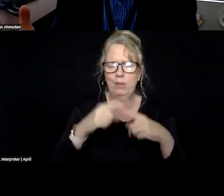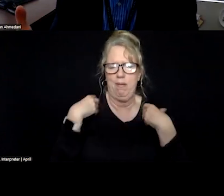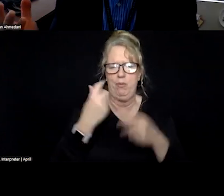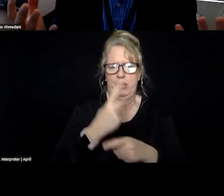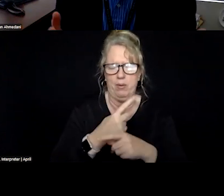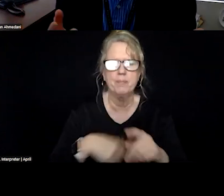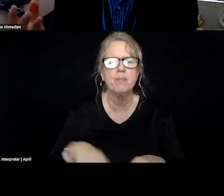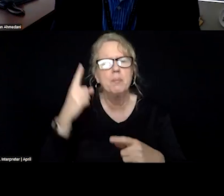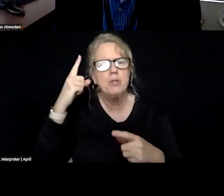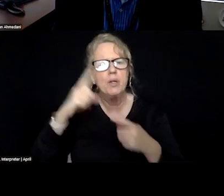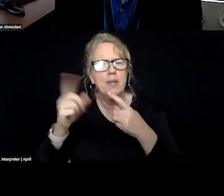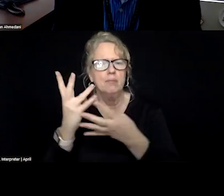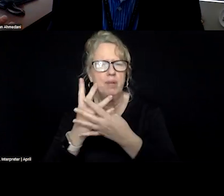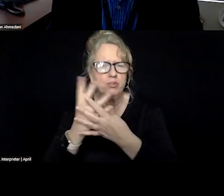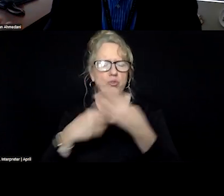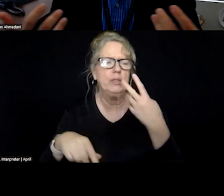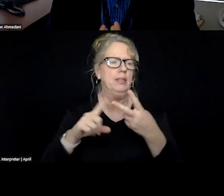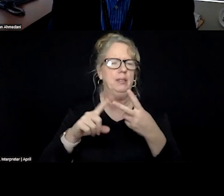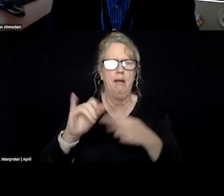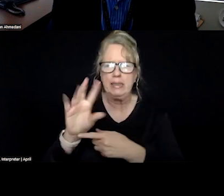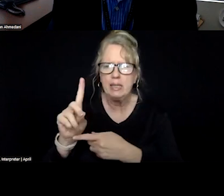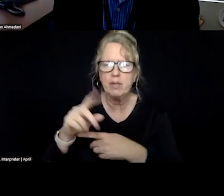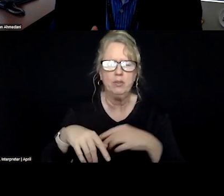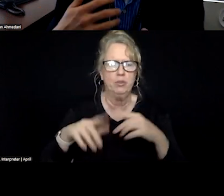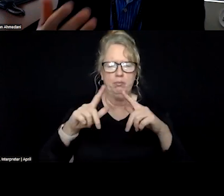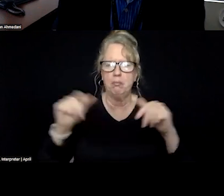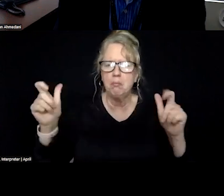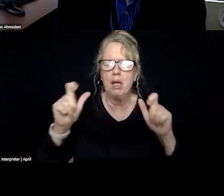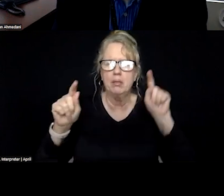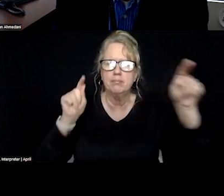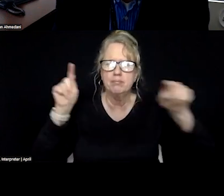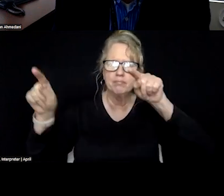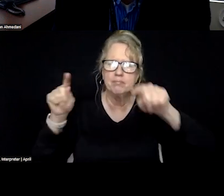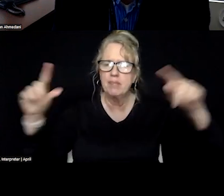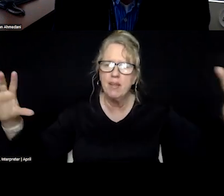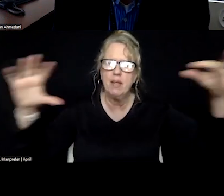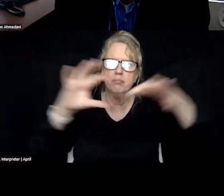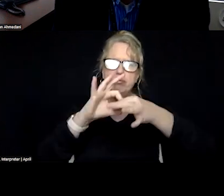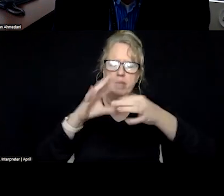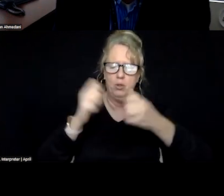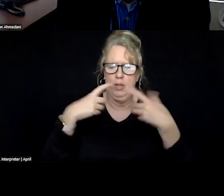SCREENING OR IDENTIFICATION HAPPENING ANYWHERE AND CONNECTING INTO A HEALTHCARE SYSTEM IN THIS MANNER.